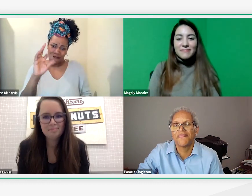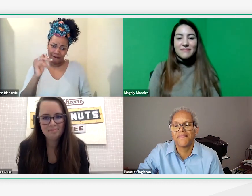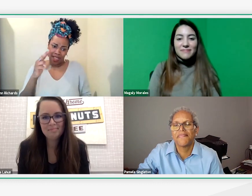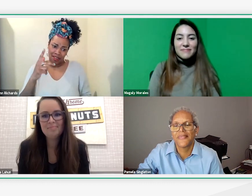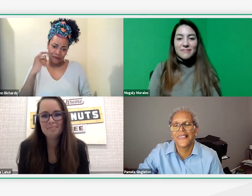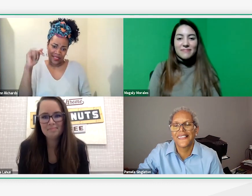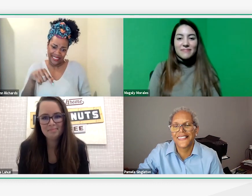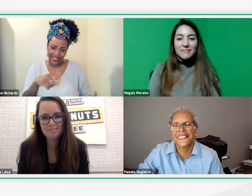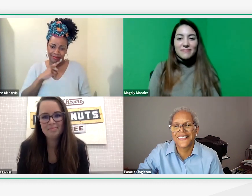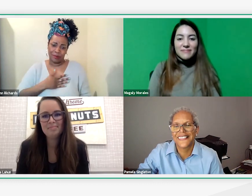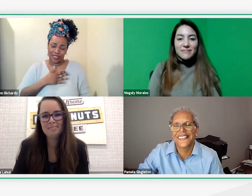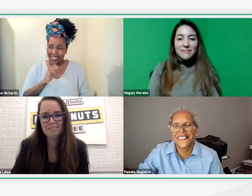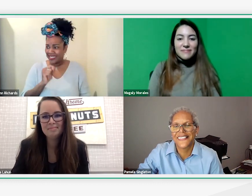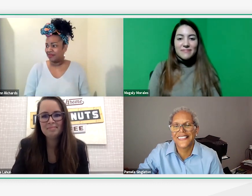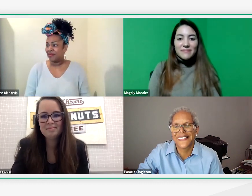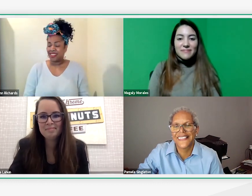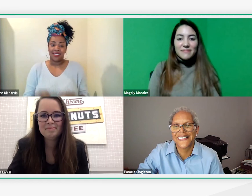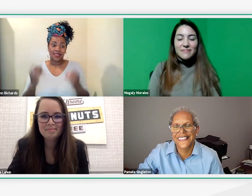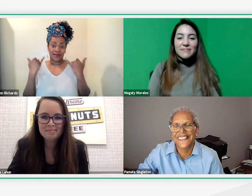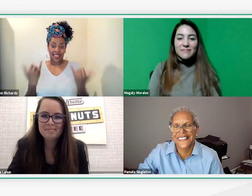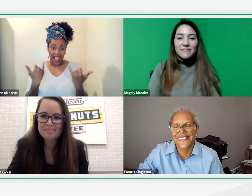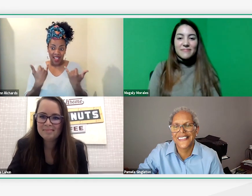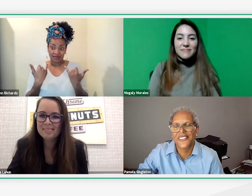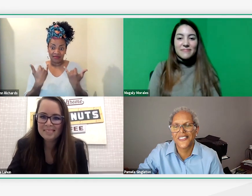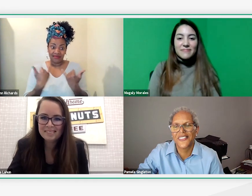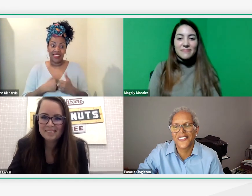we would not be here. So thank you, Wells Fargo, for this. We appreciate you.